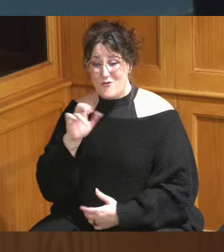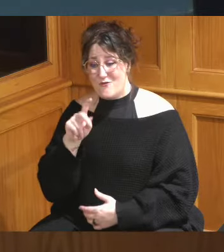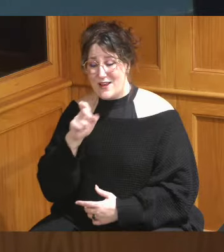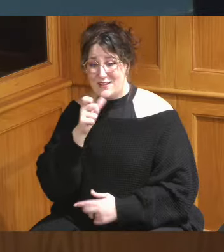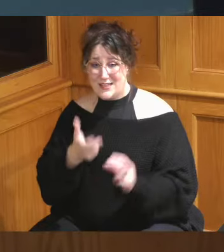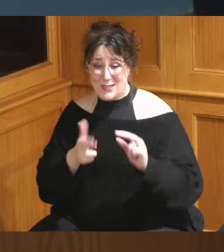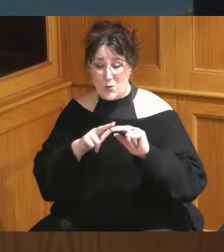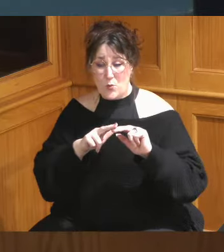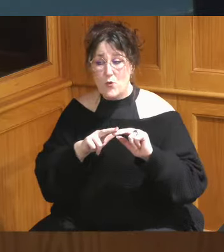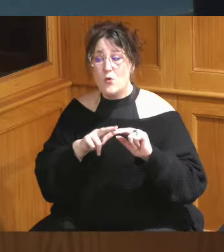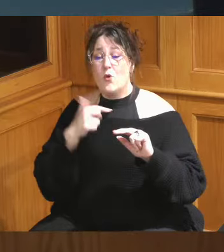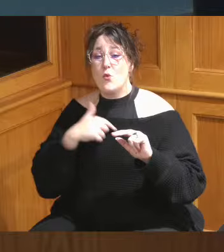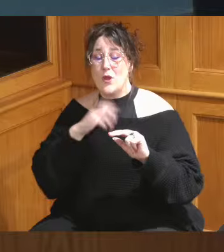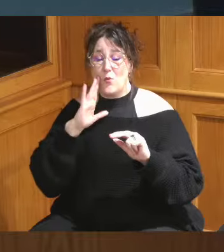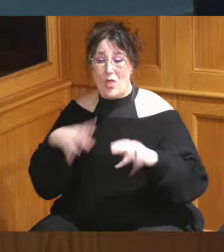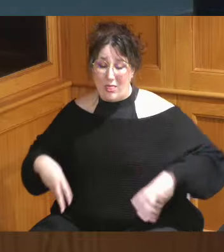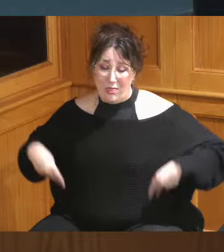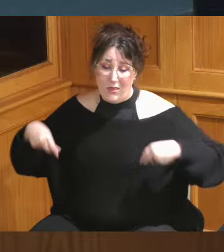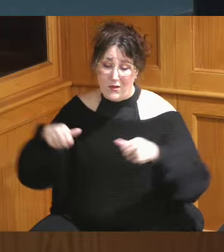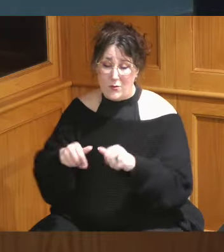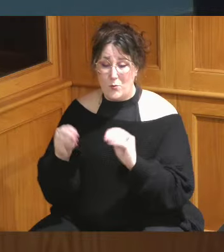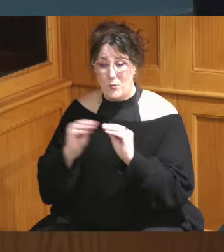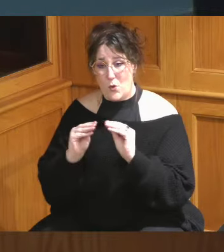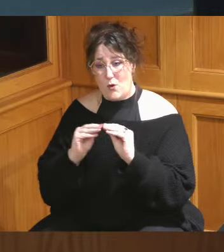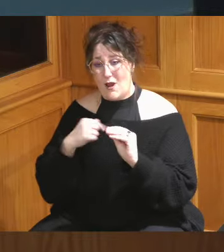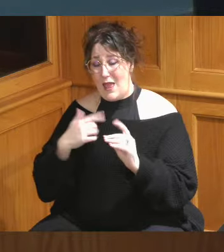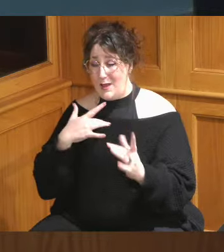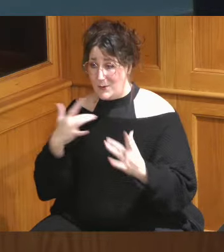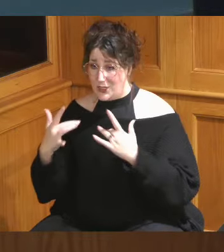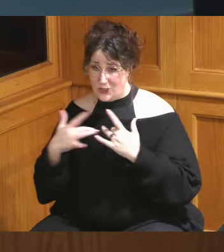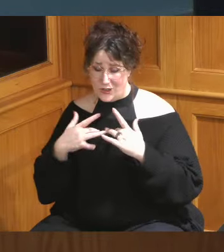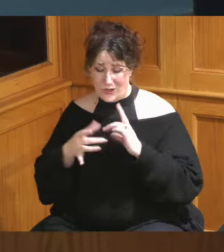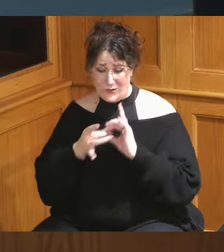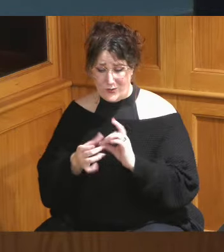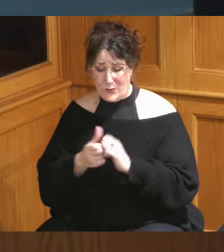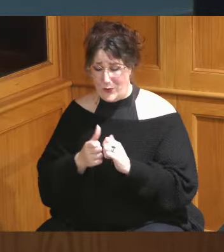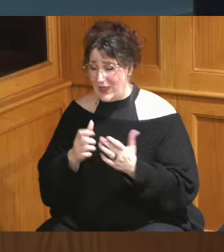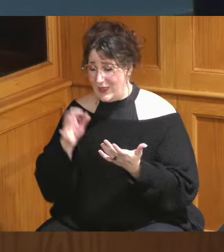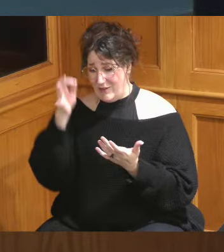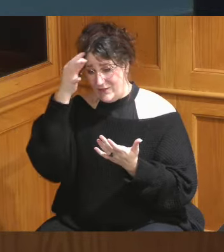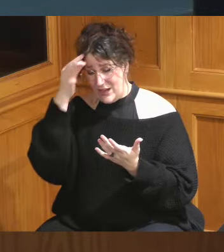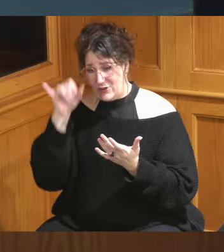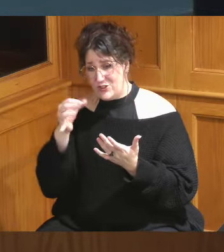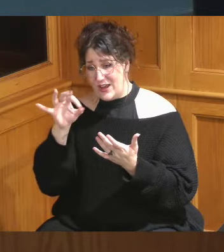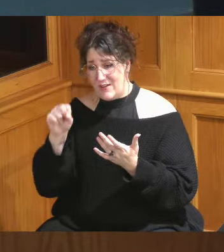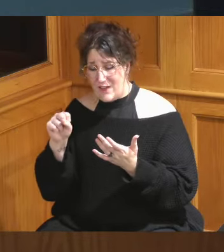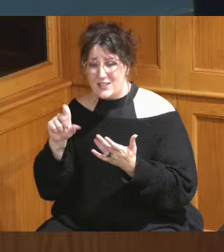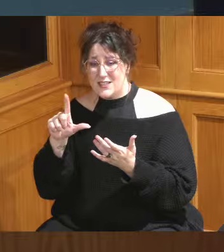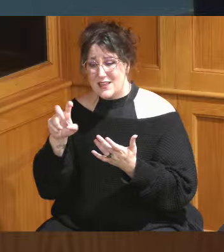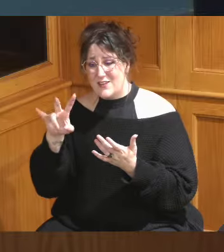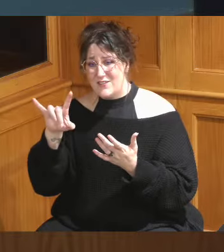a lot more. and so that is something that I I'm very concerned about related to the JFS levy. it's